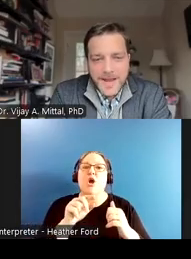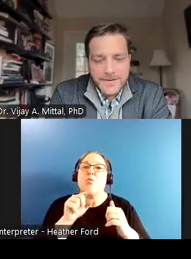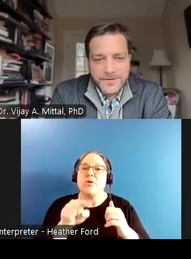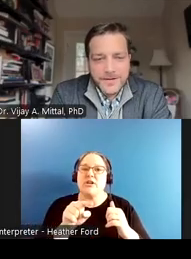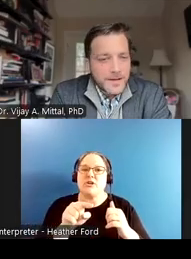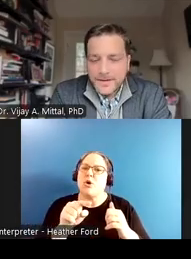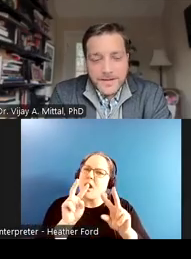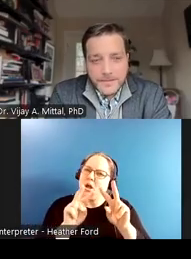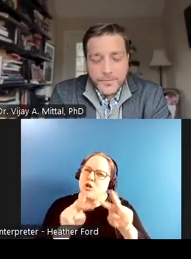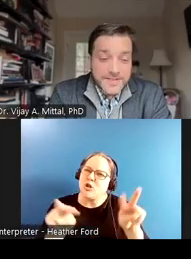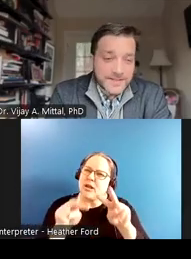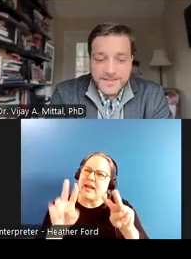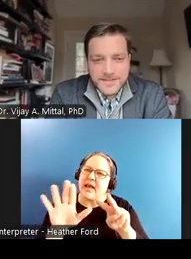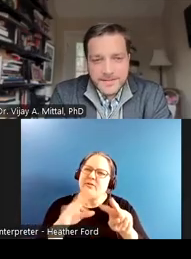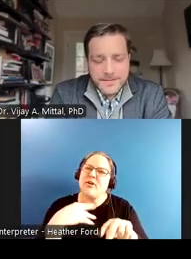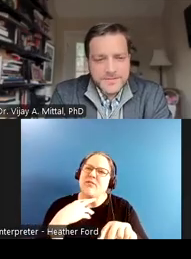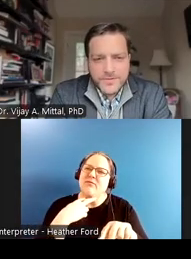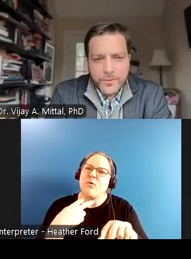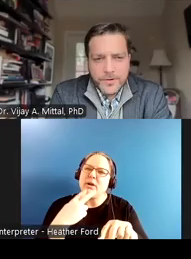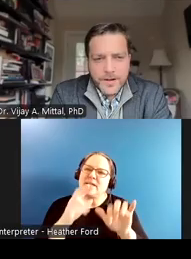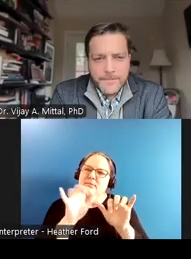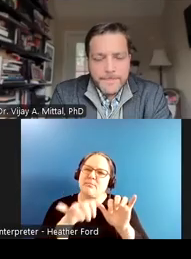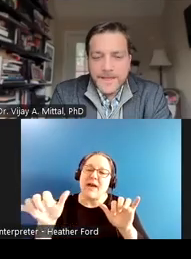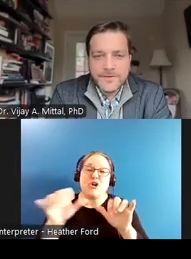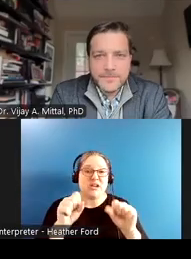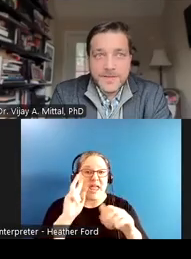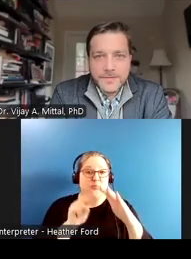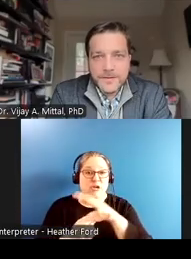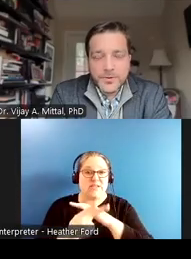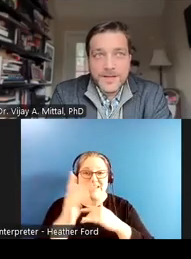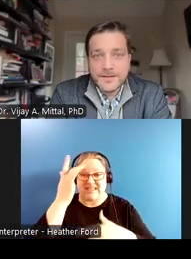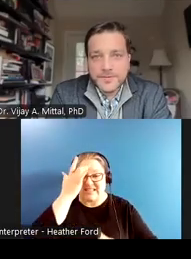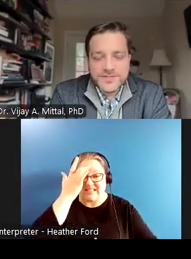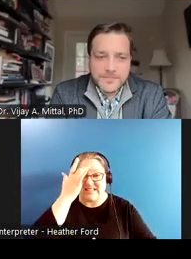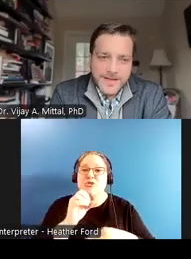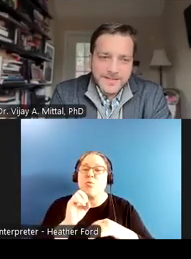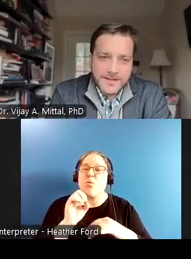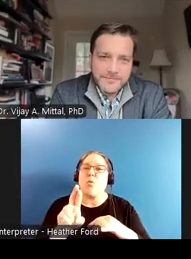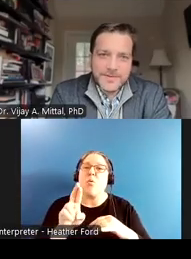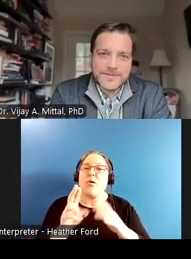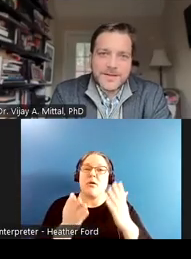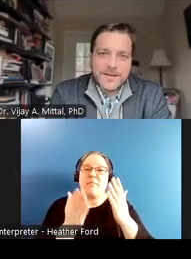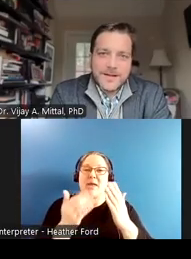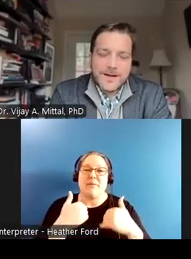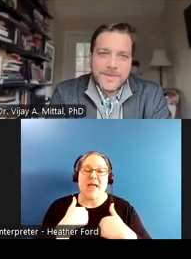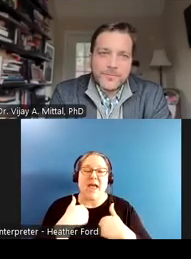pattern can predict the disease or um even be employed in precision medicine efforts. Um and